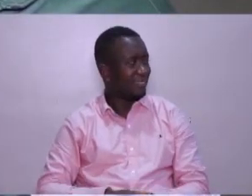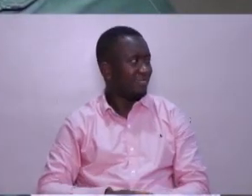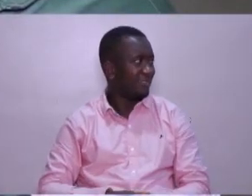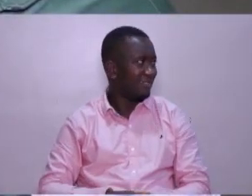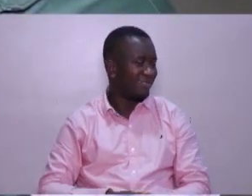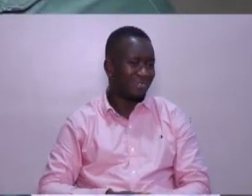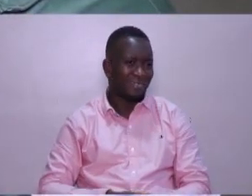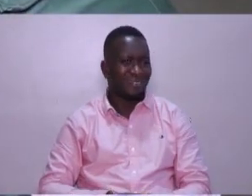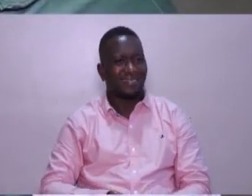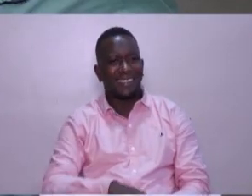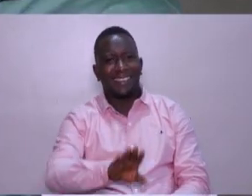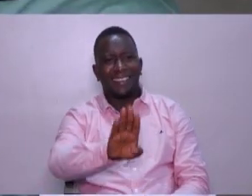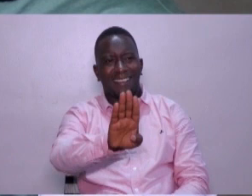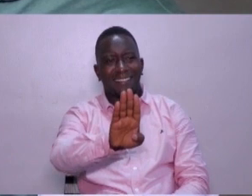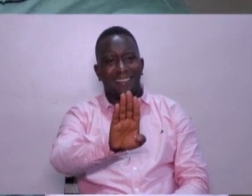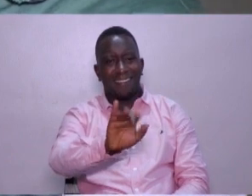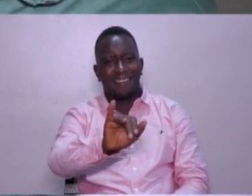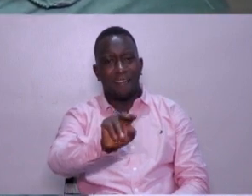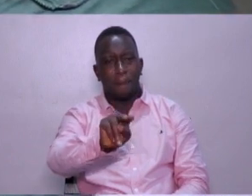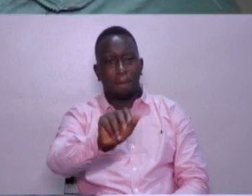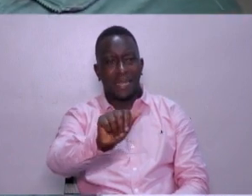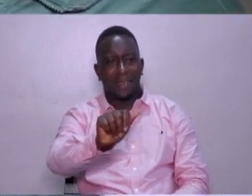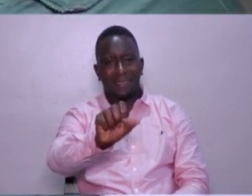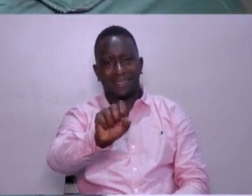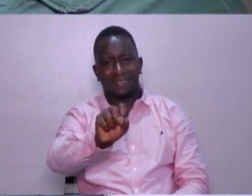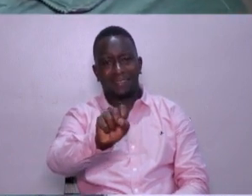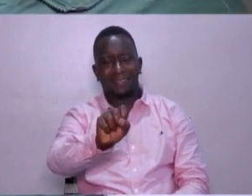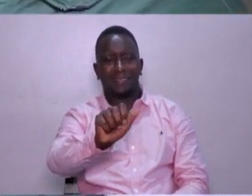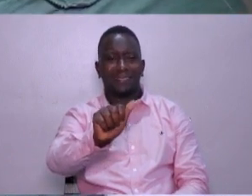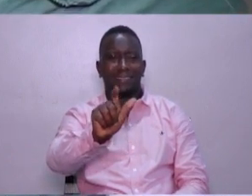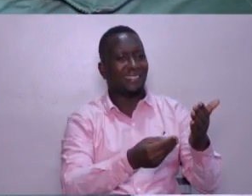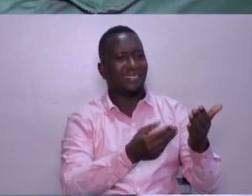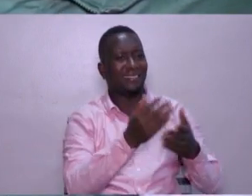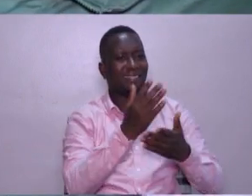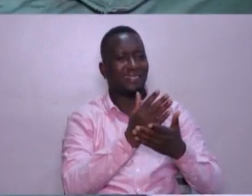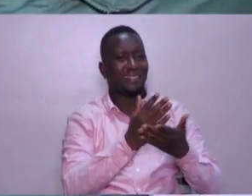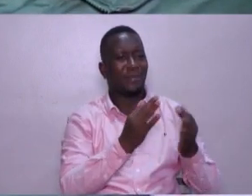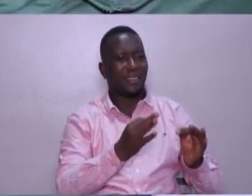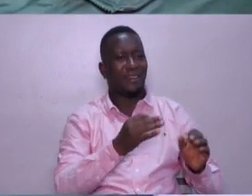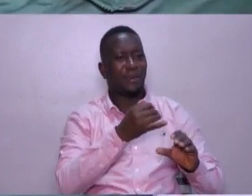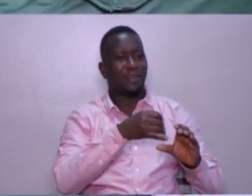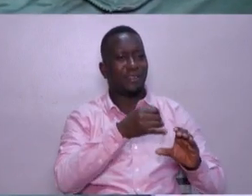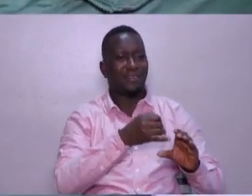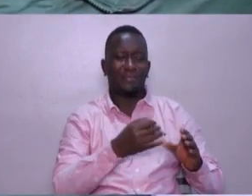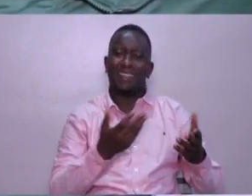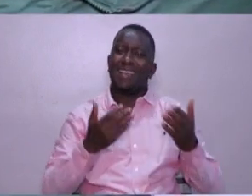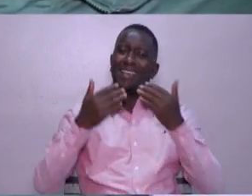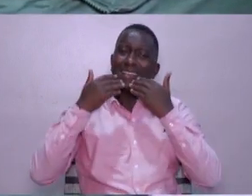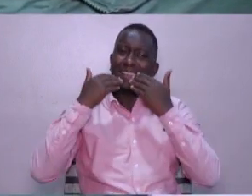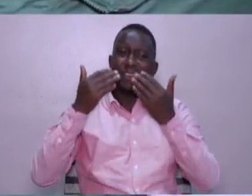Binasari He has on inclusion I think, he has said it all but what